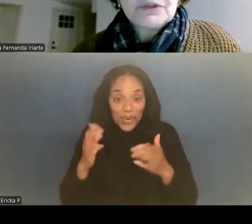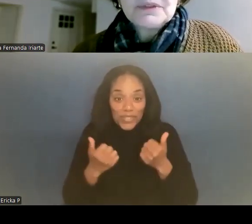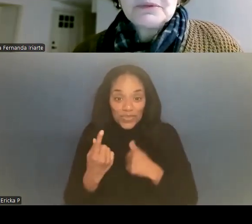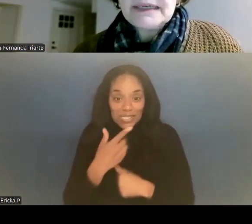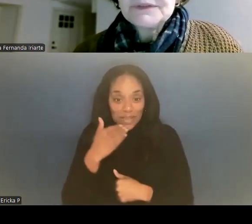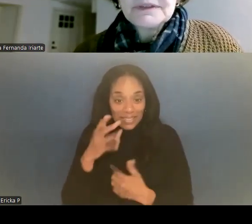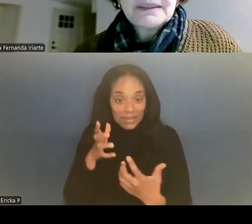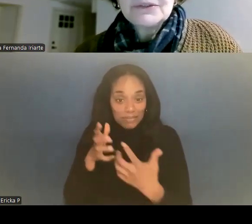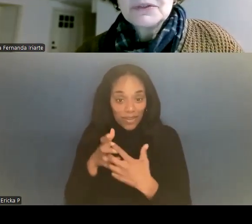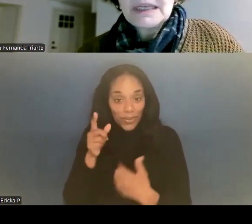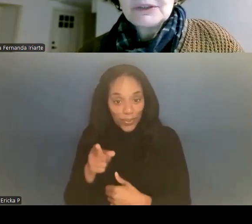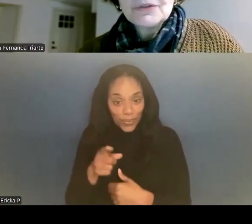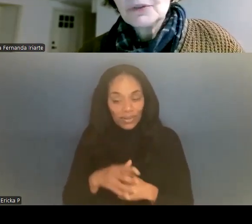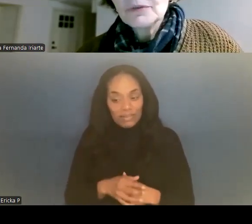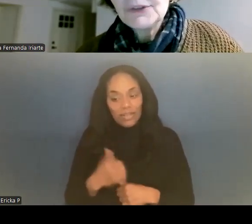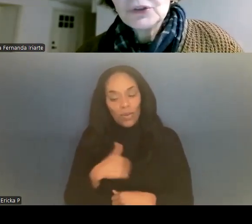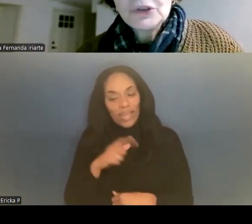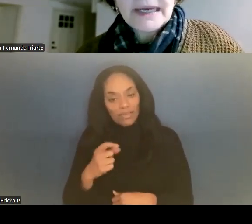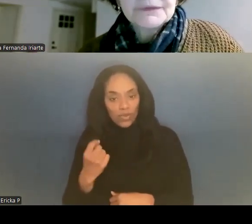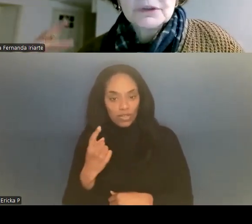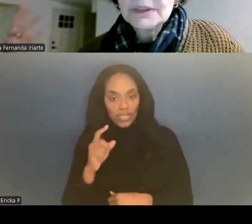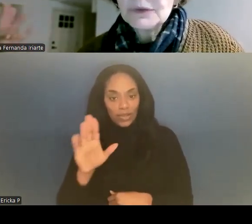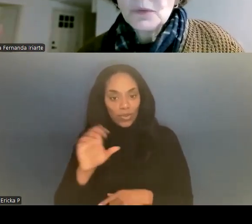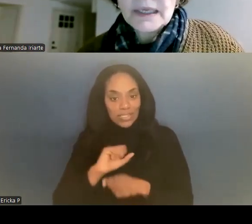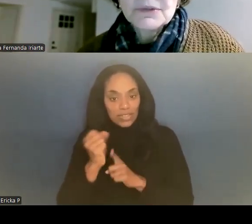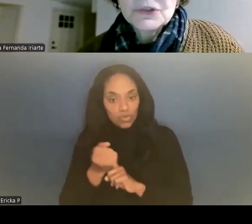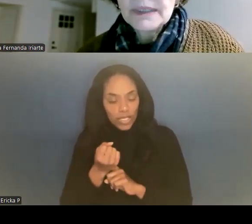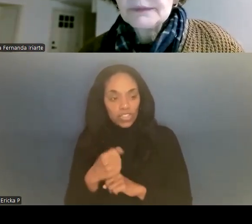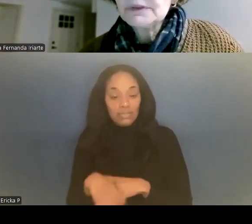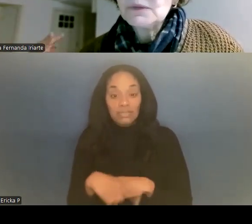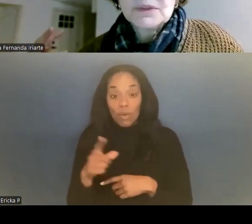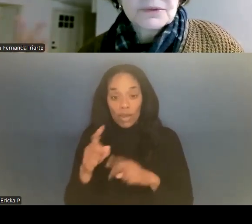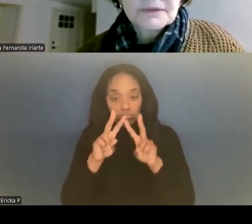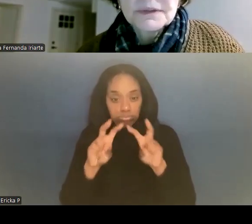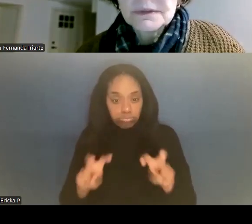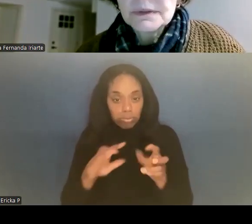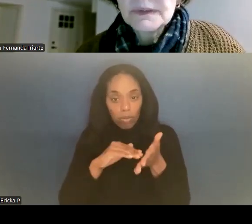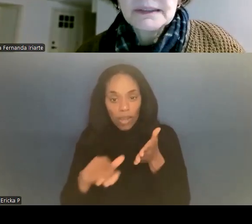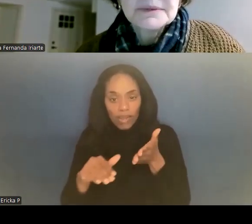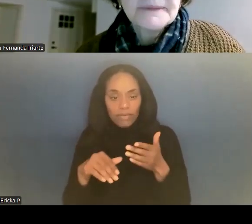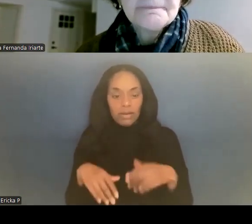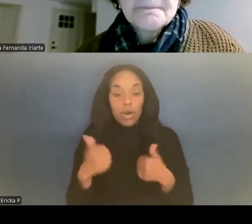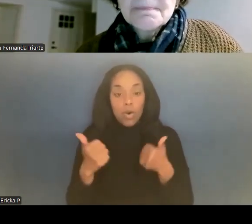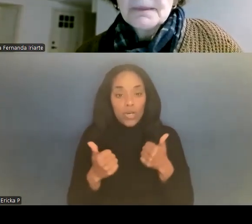We would have to understand your situation. You'd have to look at the waivers. You'd have to look at what services are available.